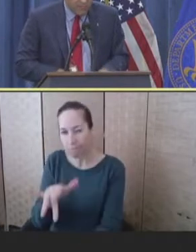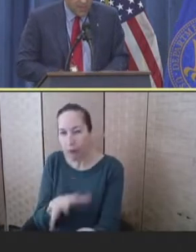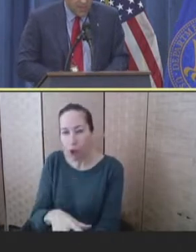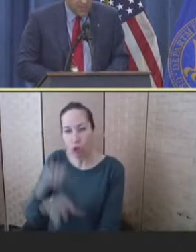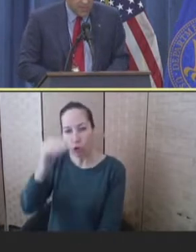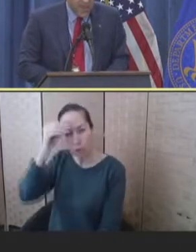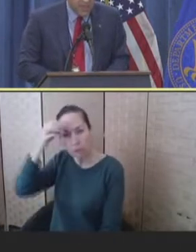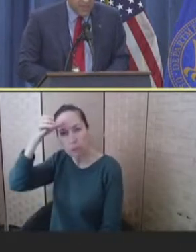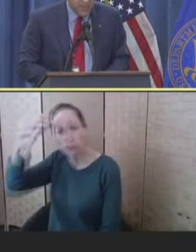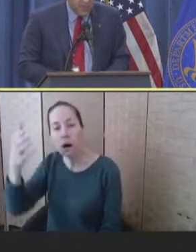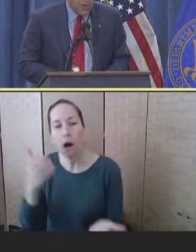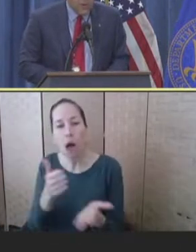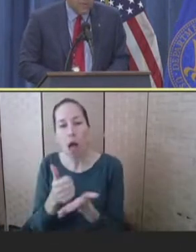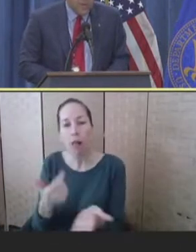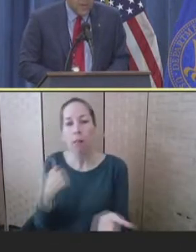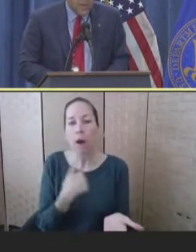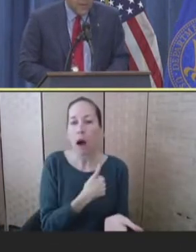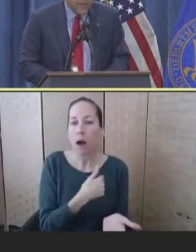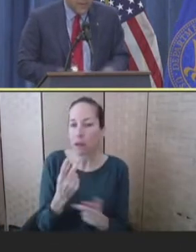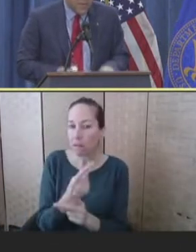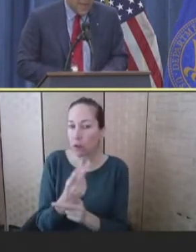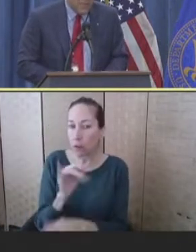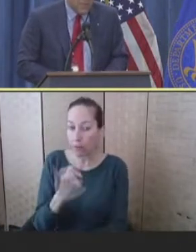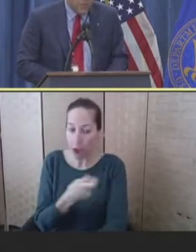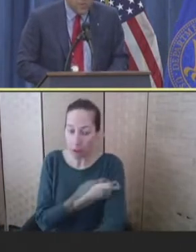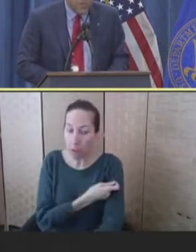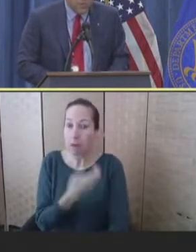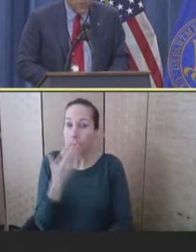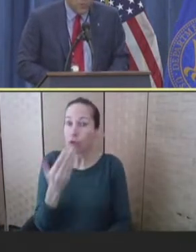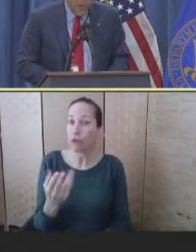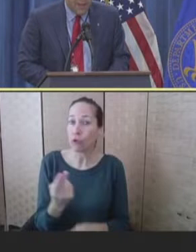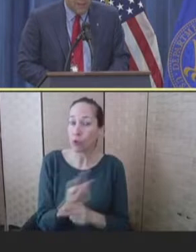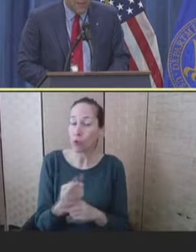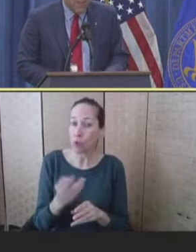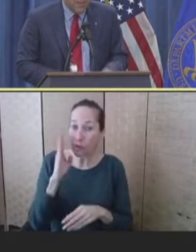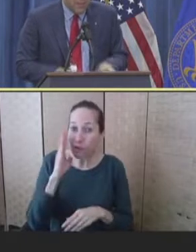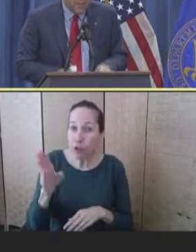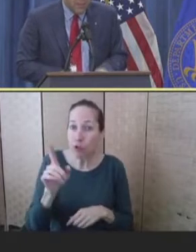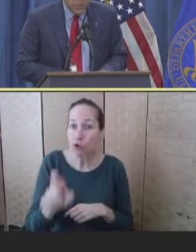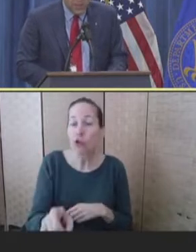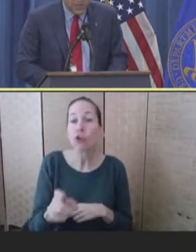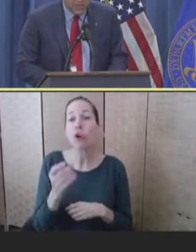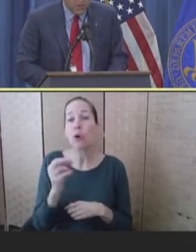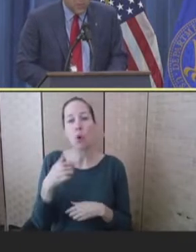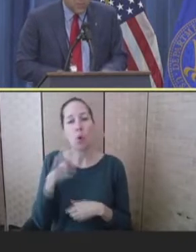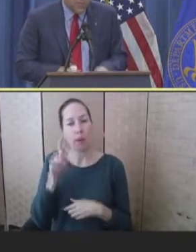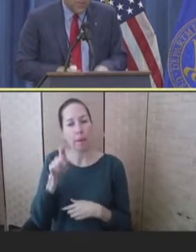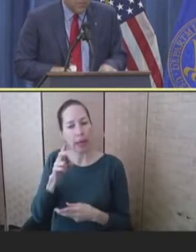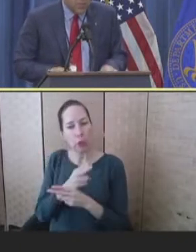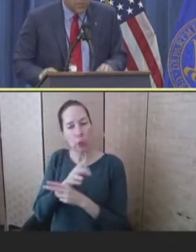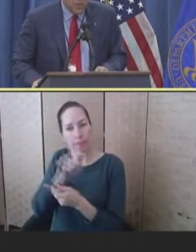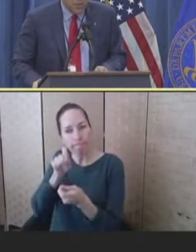is this vaccine where we want to be going? Does it have to be used in a certain way? For example, do we need two doses? Do we need multiple doses?